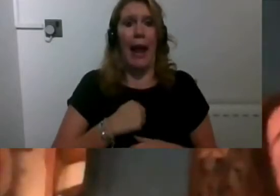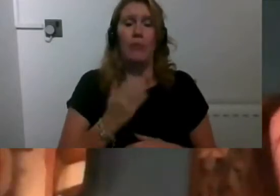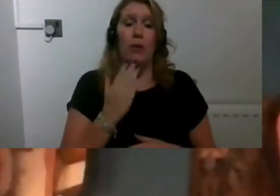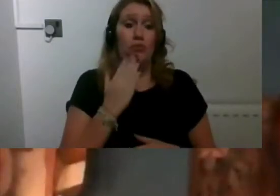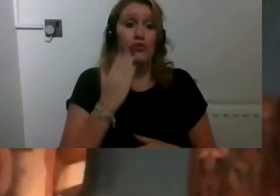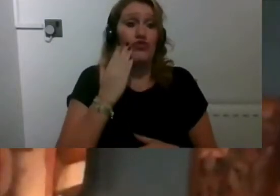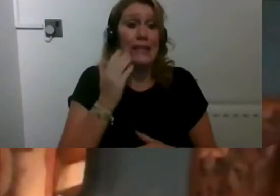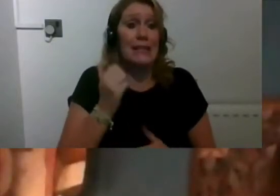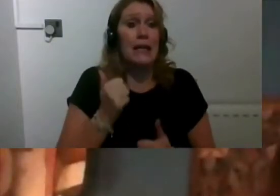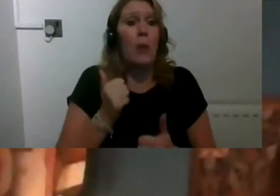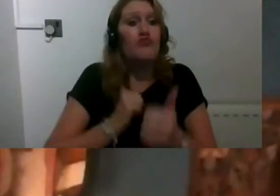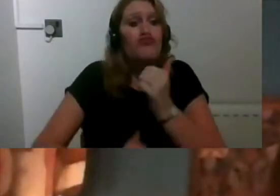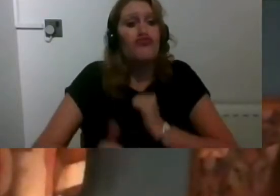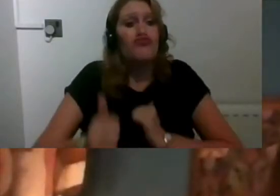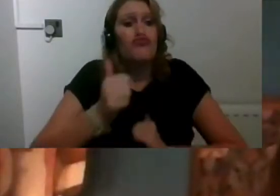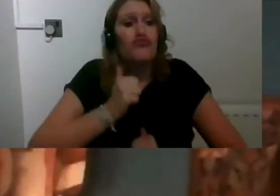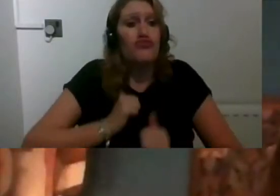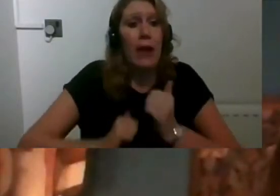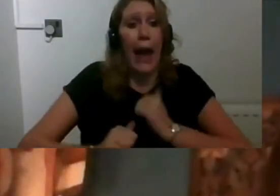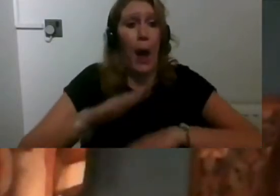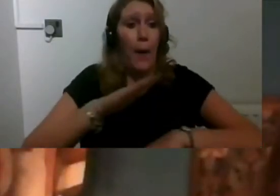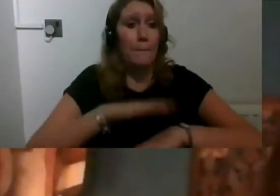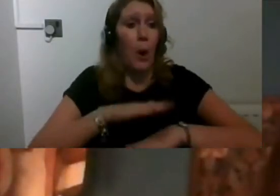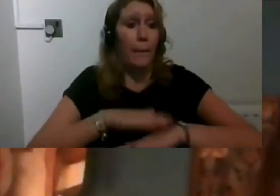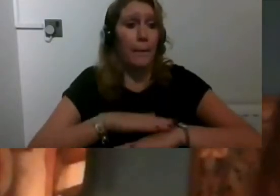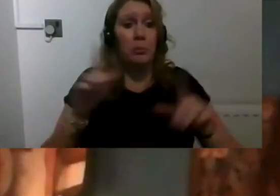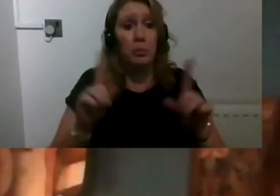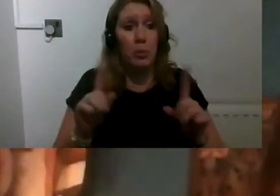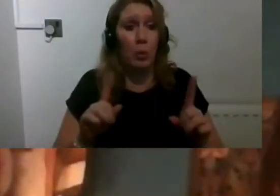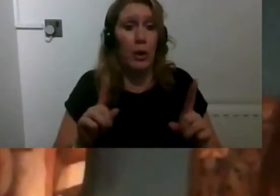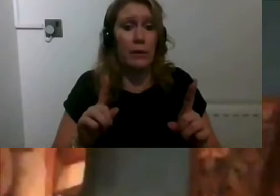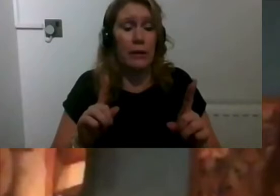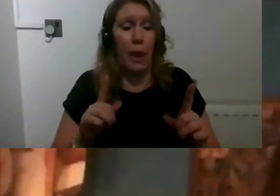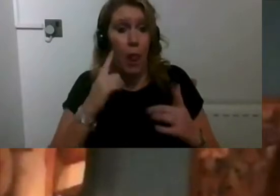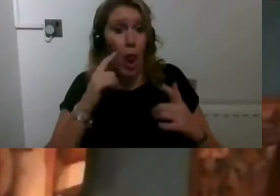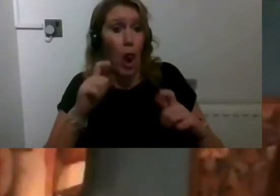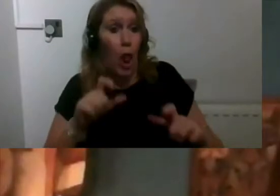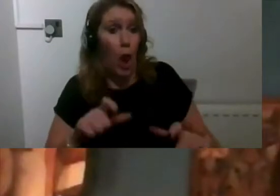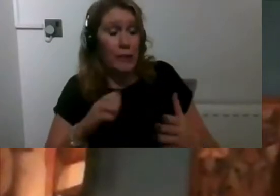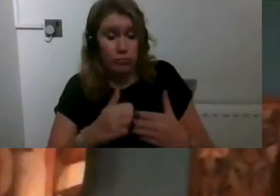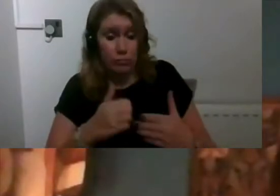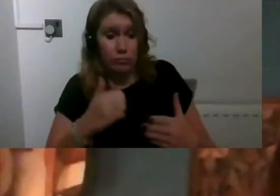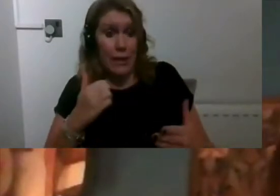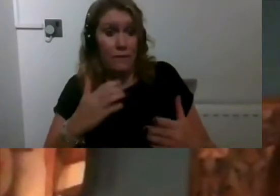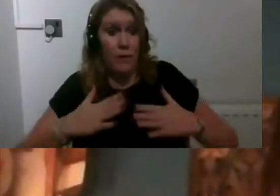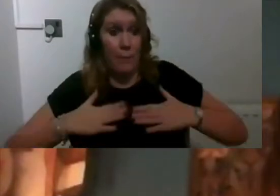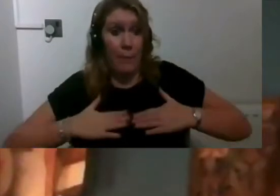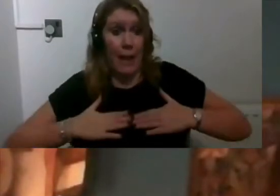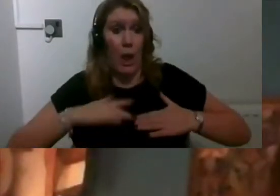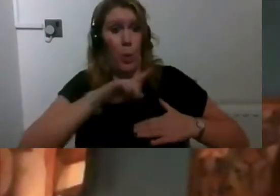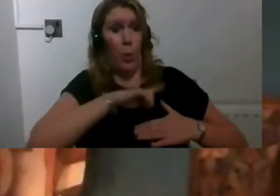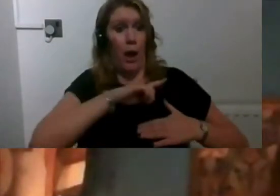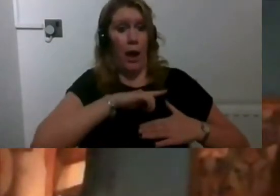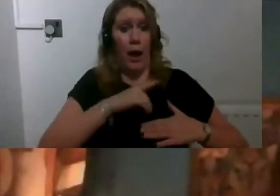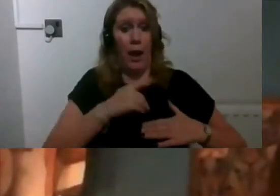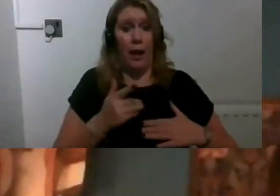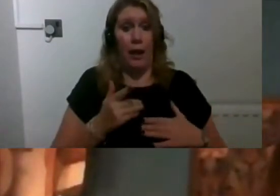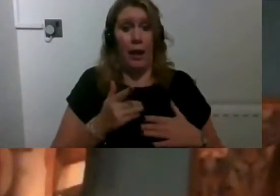me lockdown because like you, Ju, I have been able to stay at venues longer and be